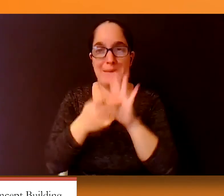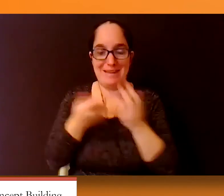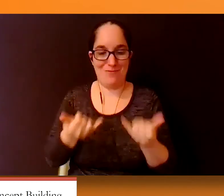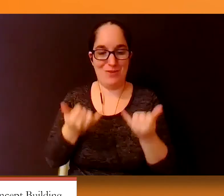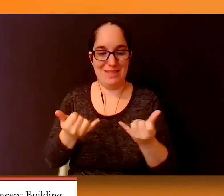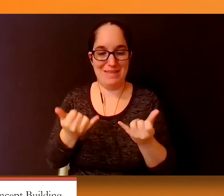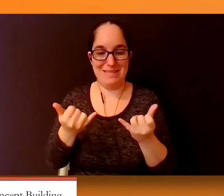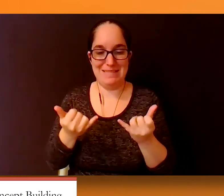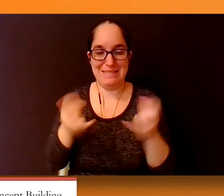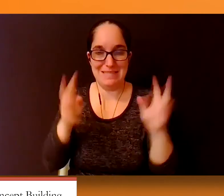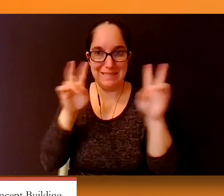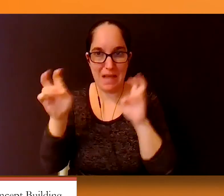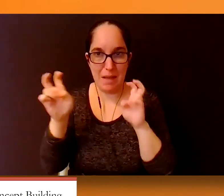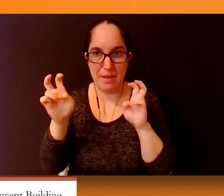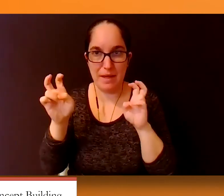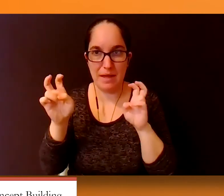for this particular context.